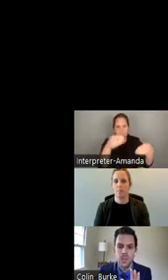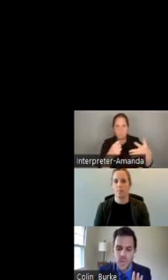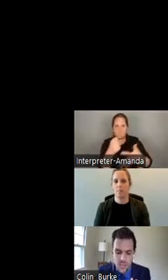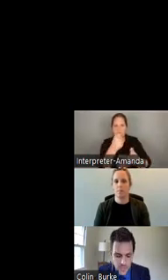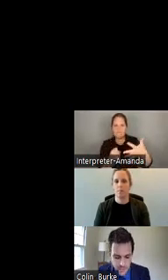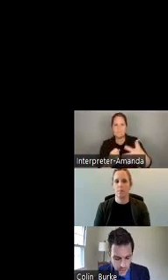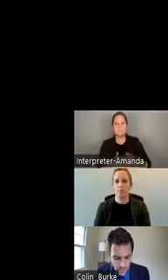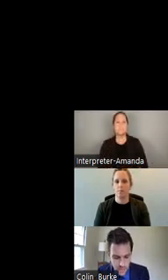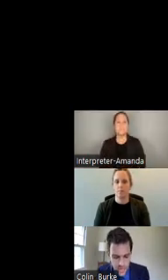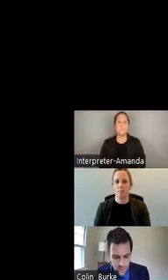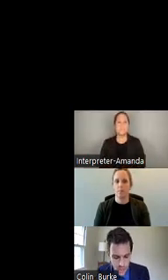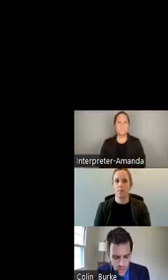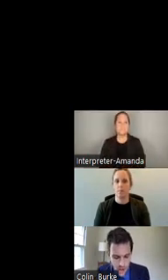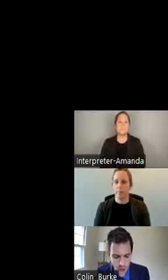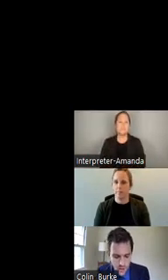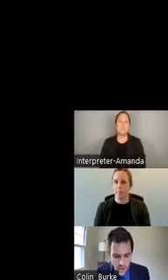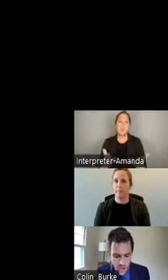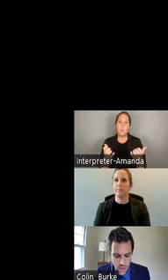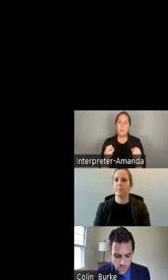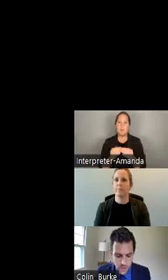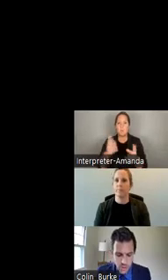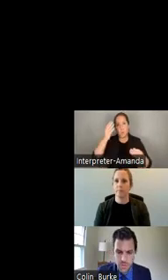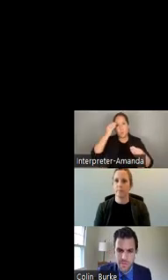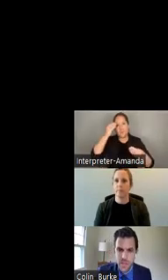so again just to give a little bit of a snapshot another area of research we've